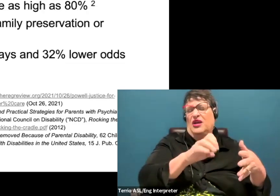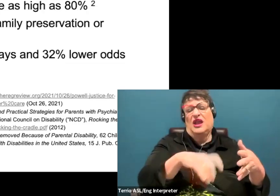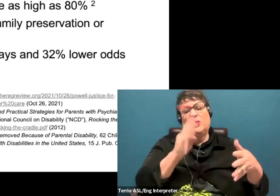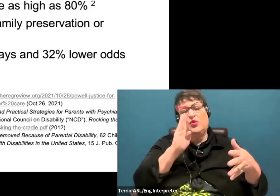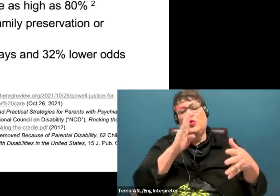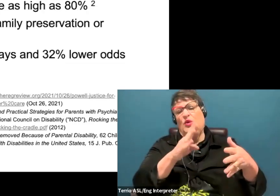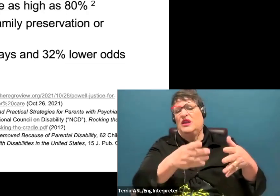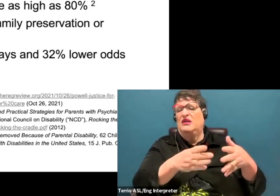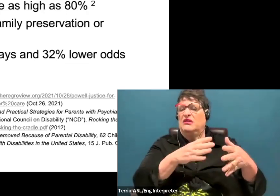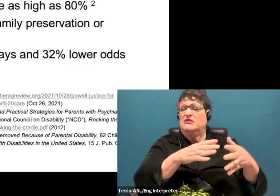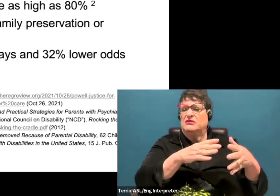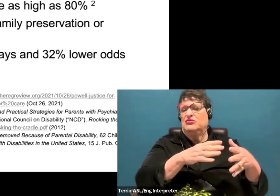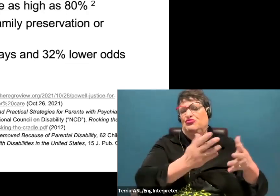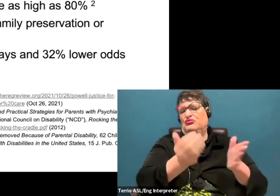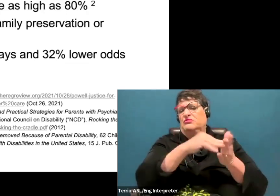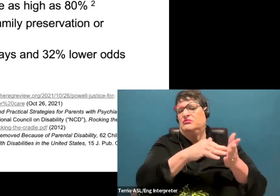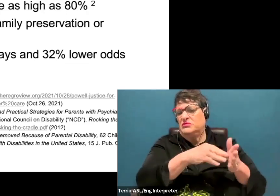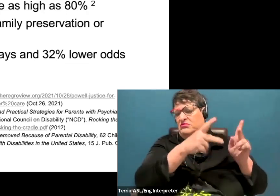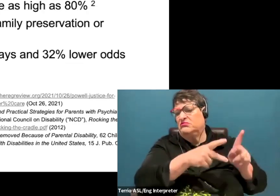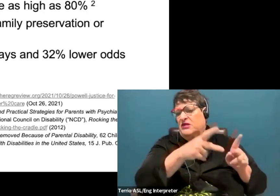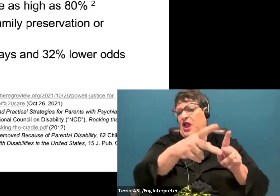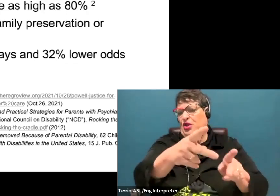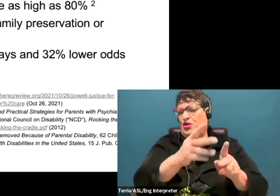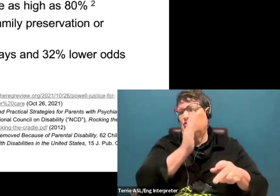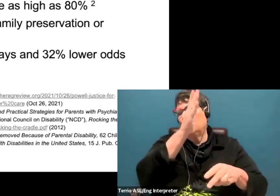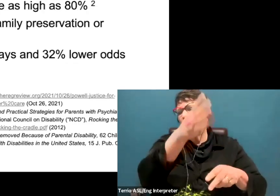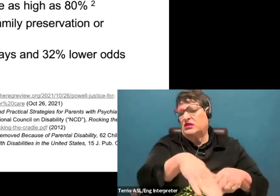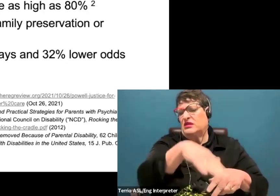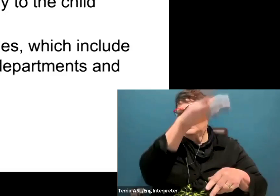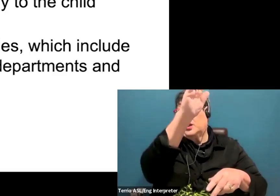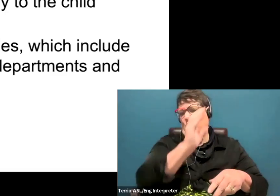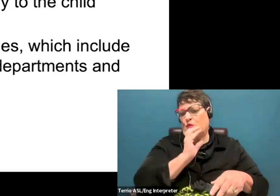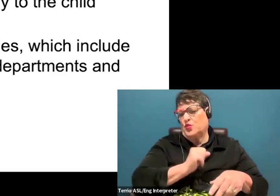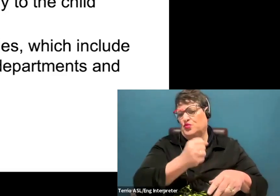So the results are not that great. Next slide.